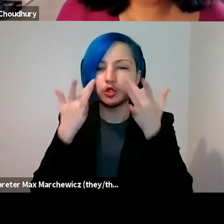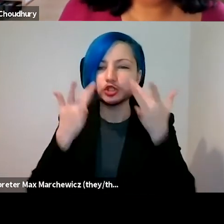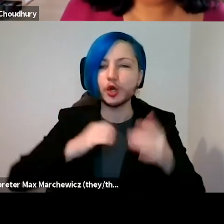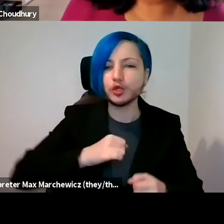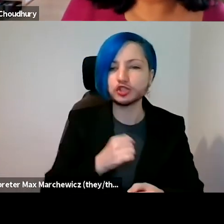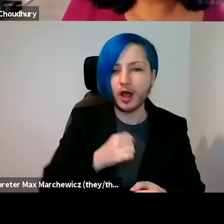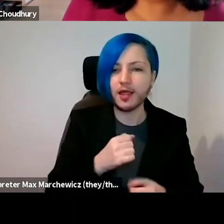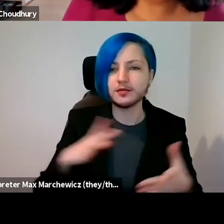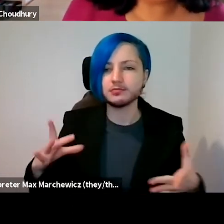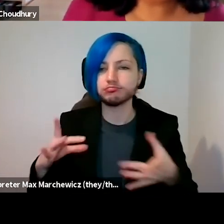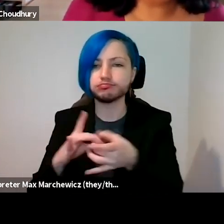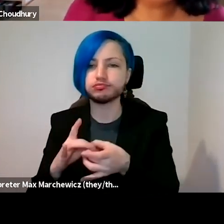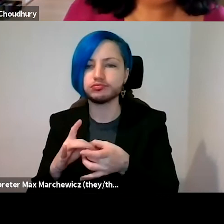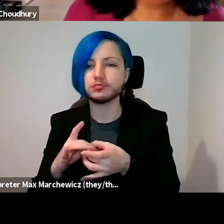with a wider world.